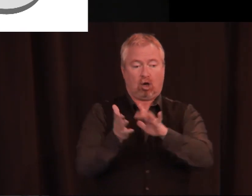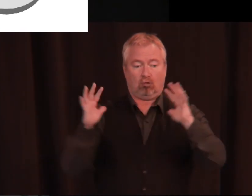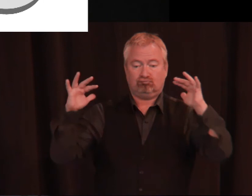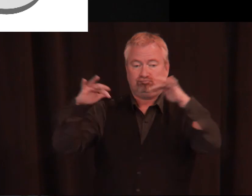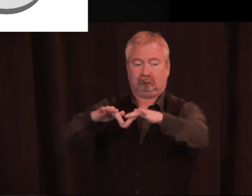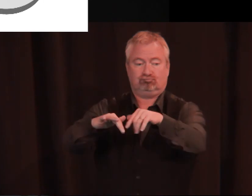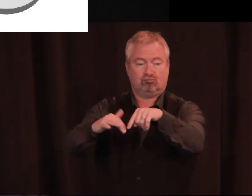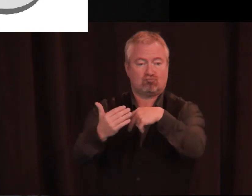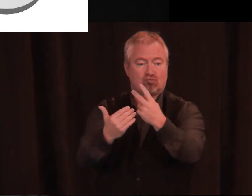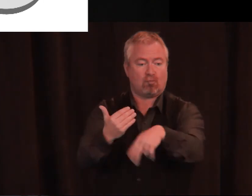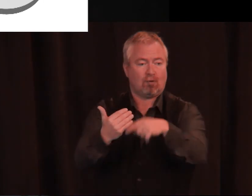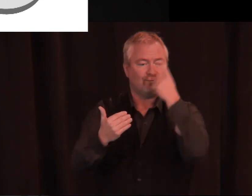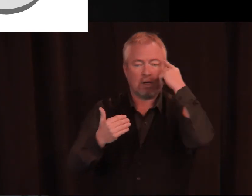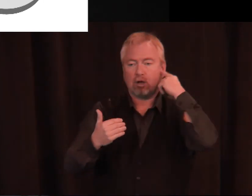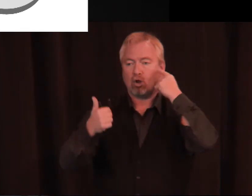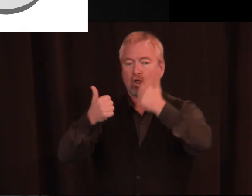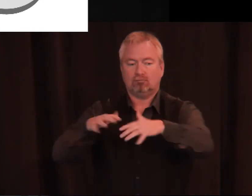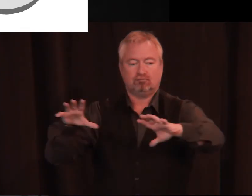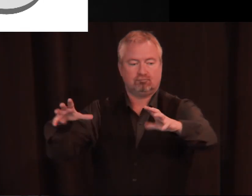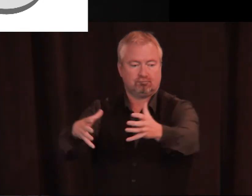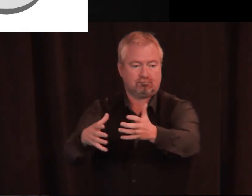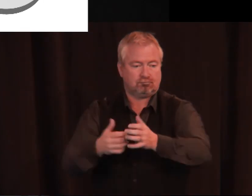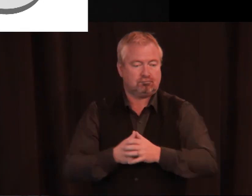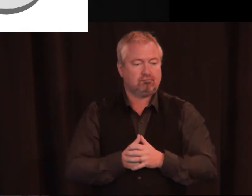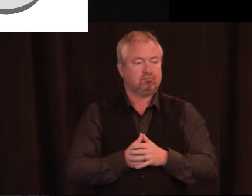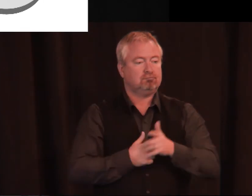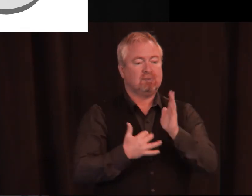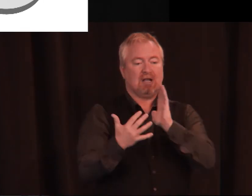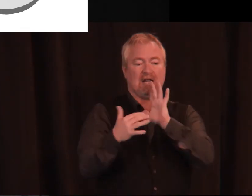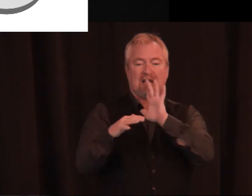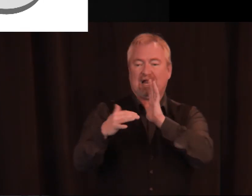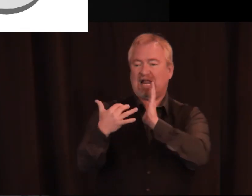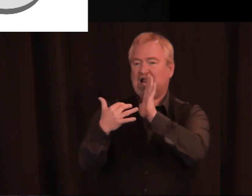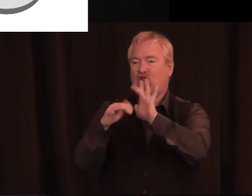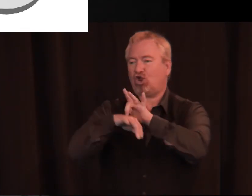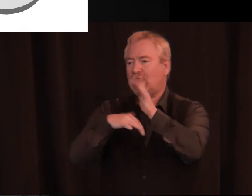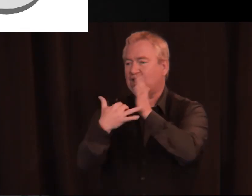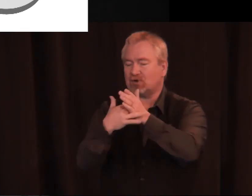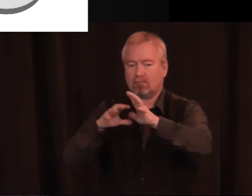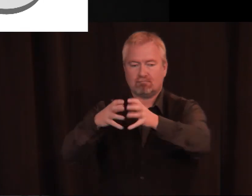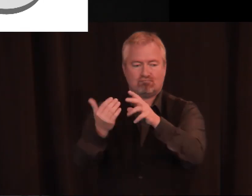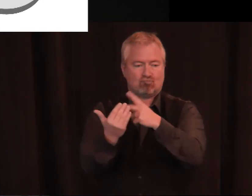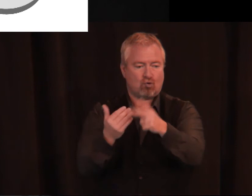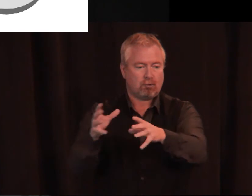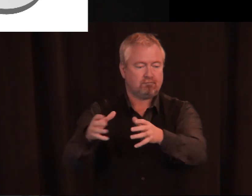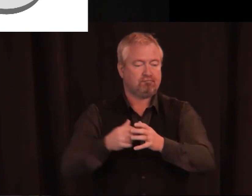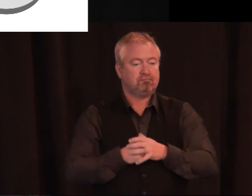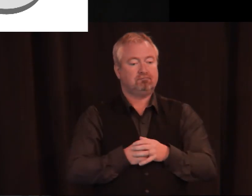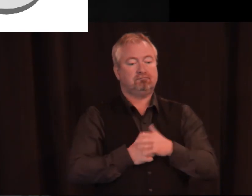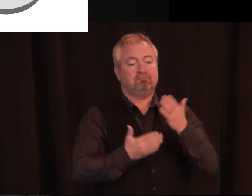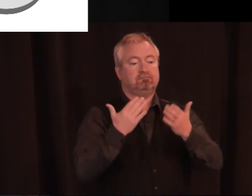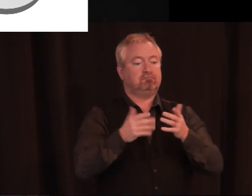early intervention centers, sometimes at someone's office, or sometimes in the hospital.